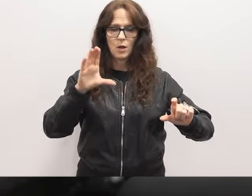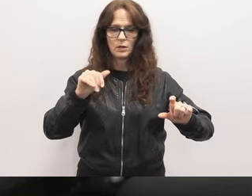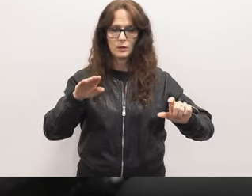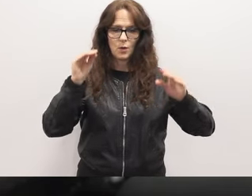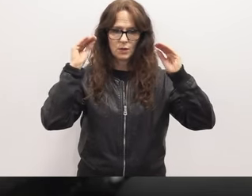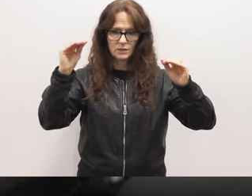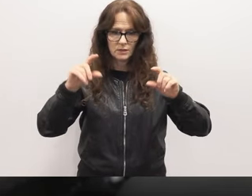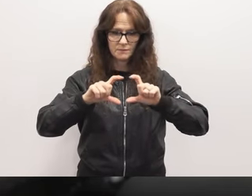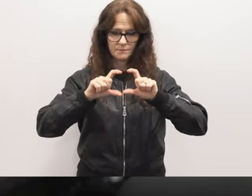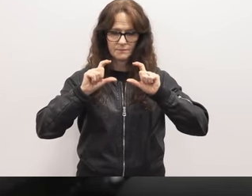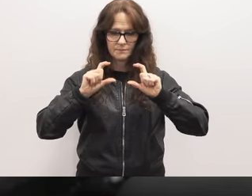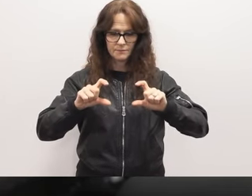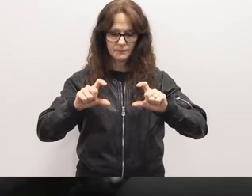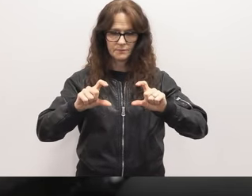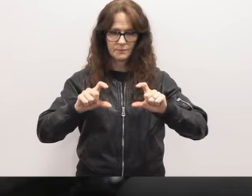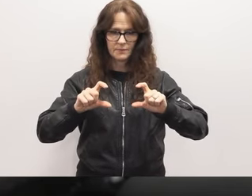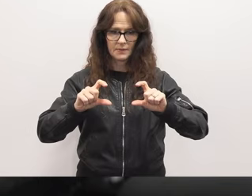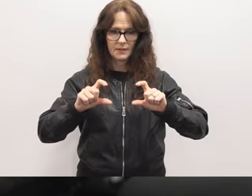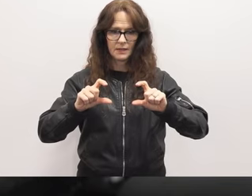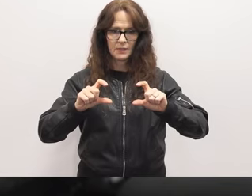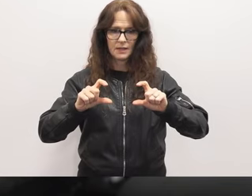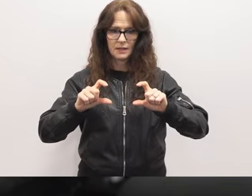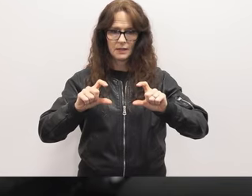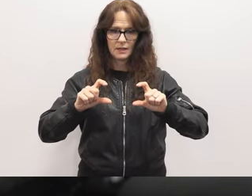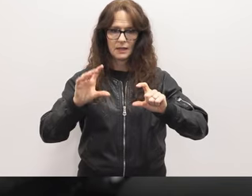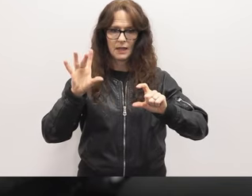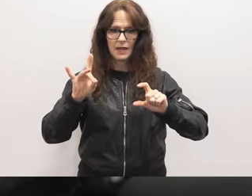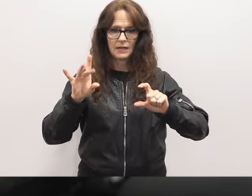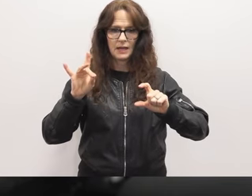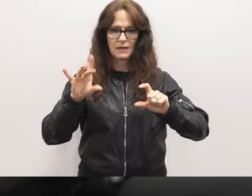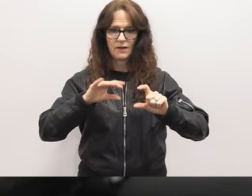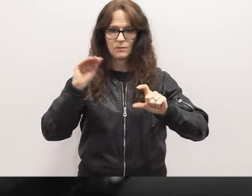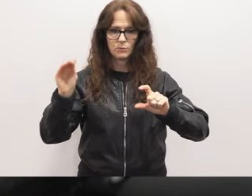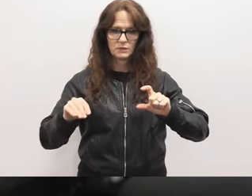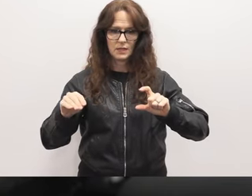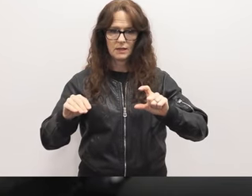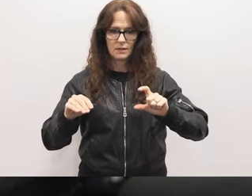that results in 80 to 85% they're meeting our goals